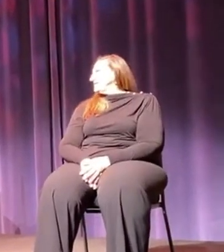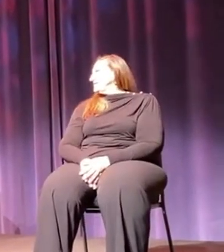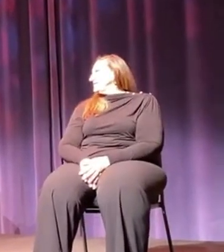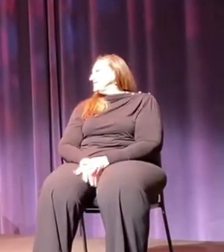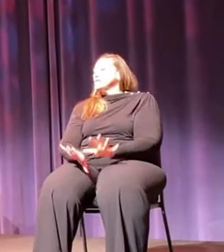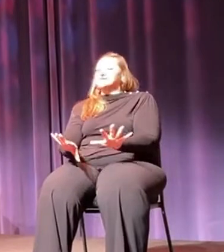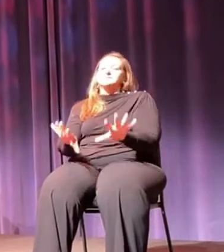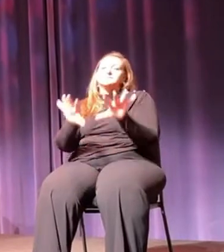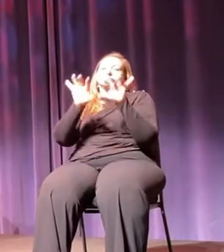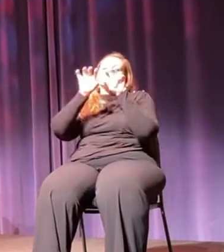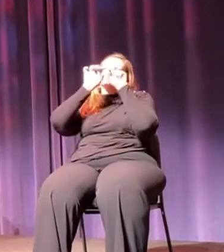Inhale.